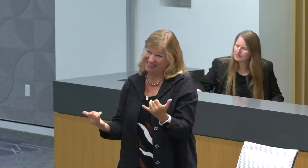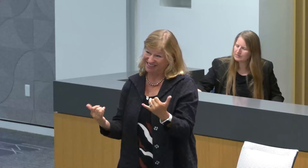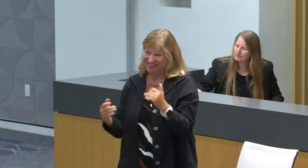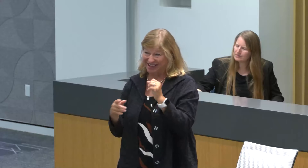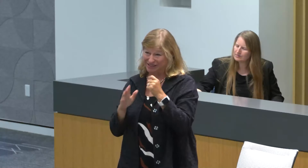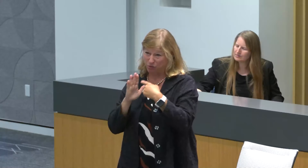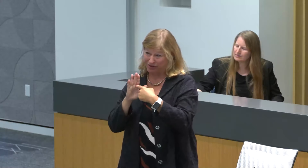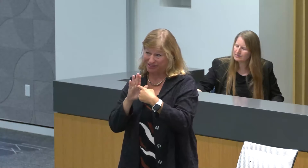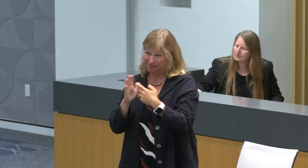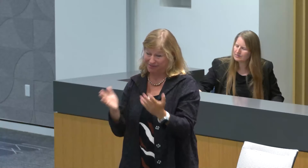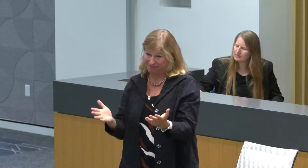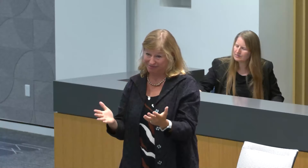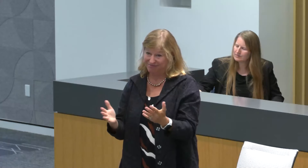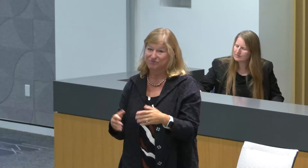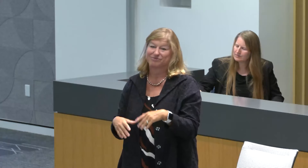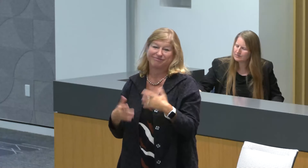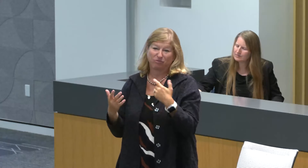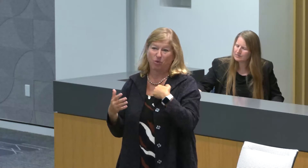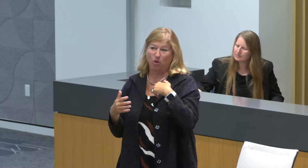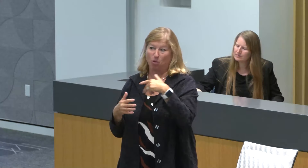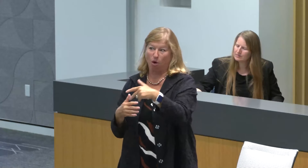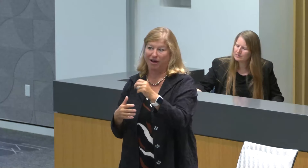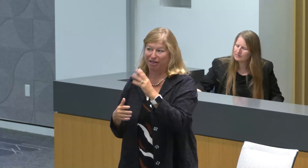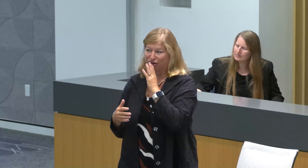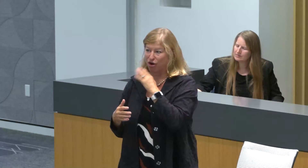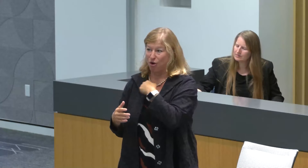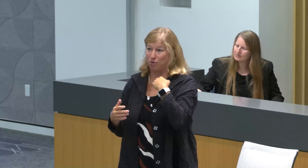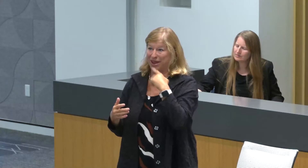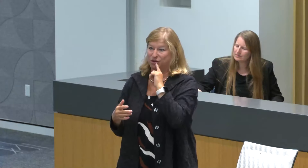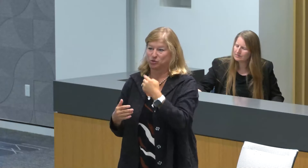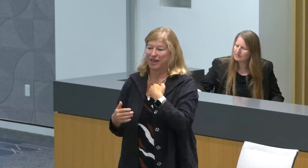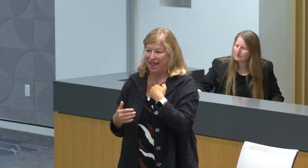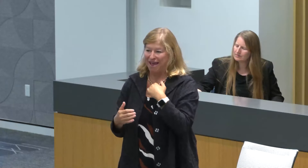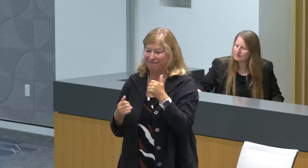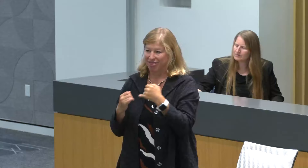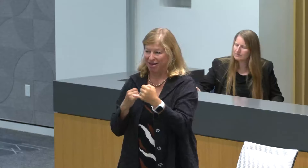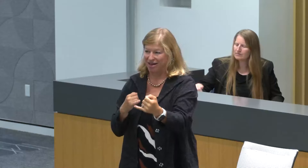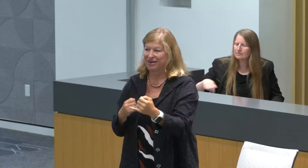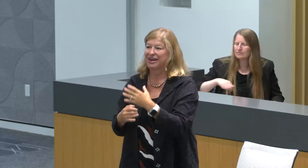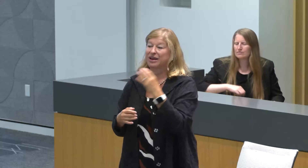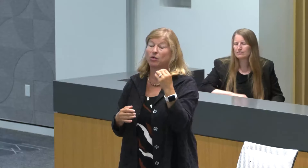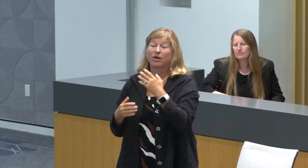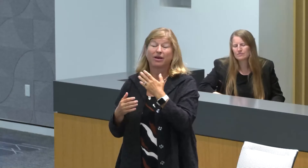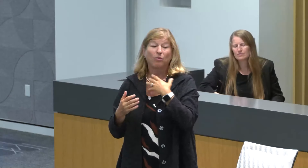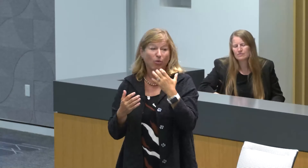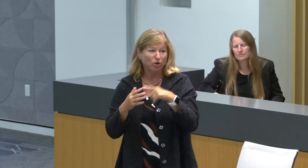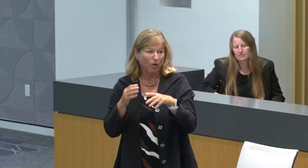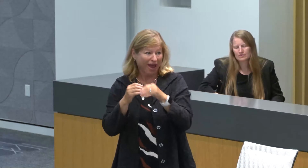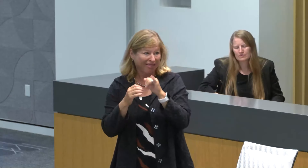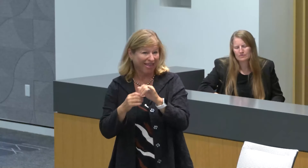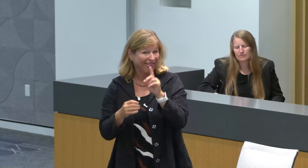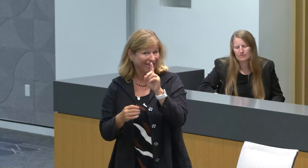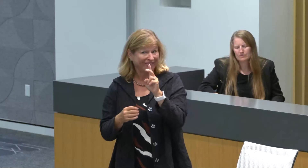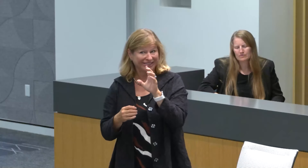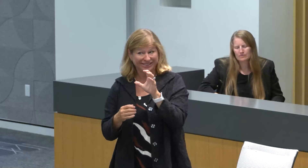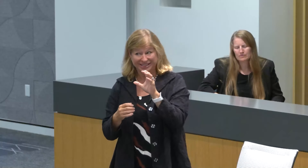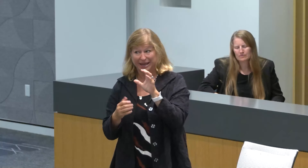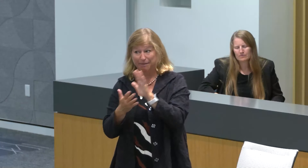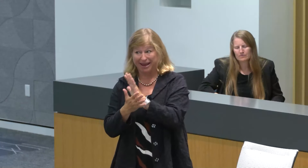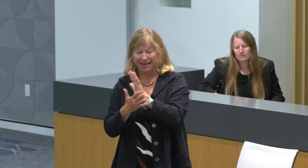QUESTION. WILL THE FCC TAKE AN ACTIVE ROLE IN REACHING OUT TO OTHER AGENCIES TO IMPLEMENT DVC. SUZY ROSEN SINGLETON: THANK YOU, I APPRECIATE IT.